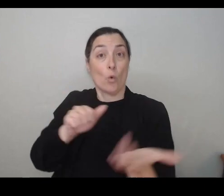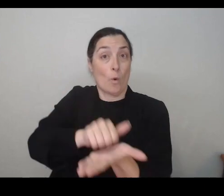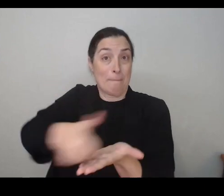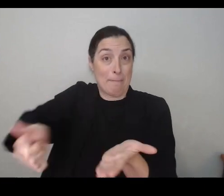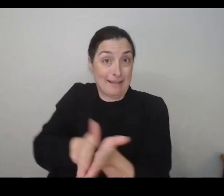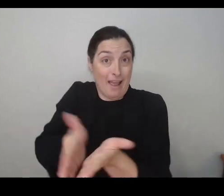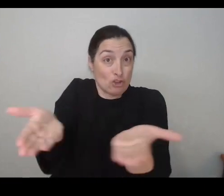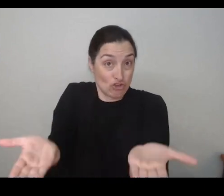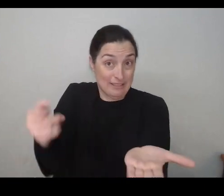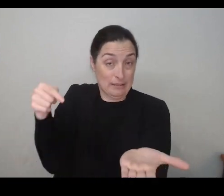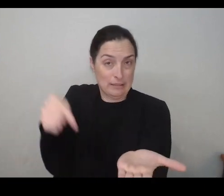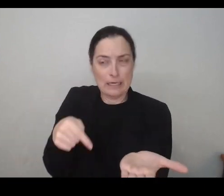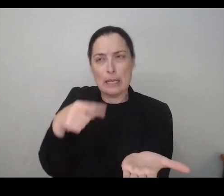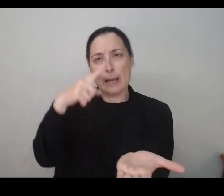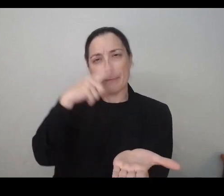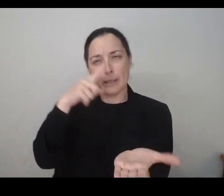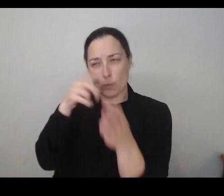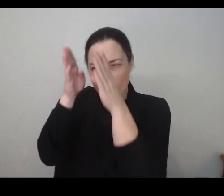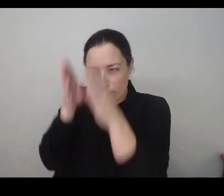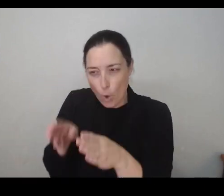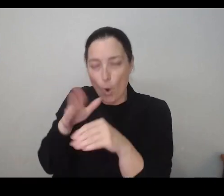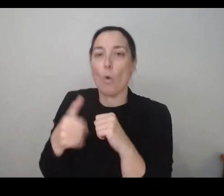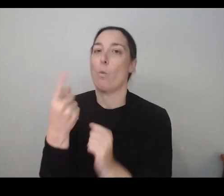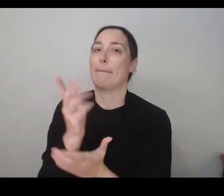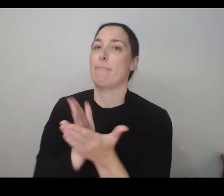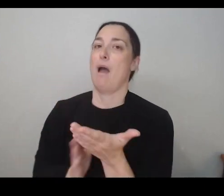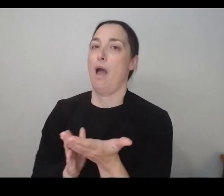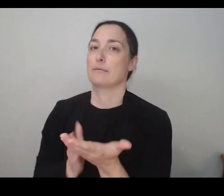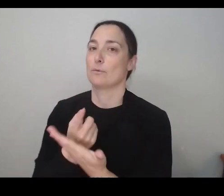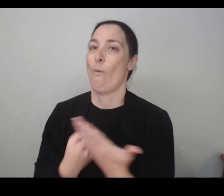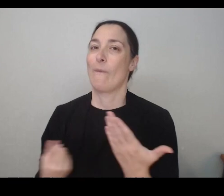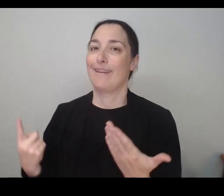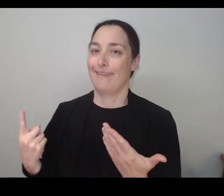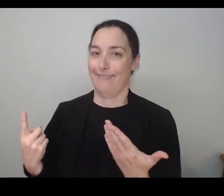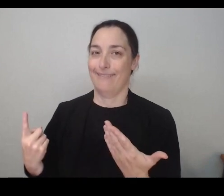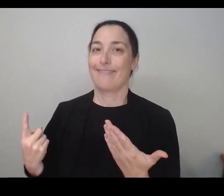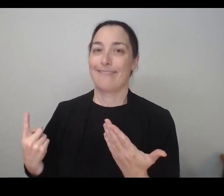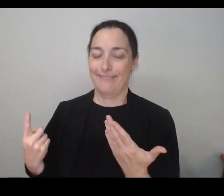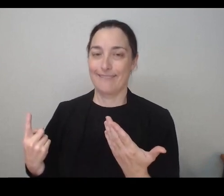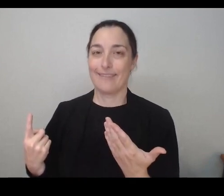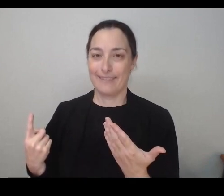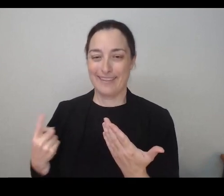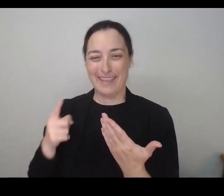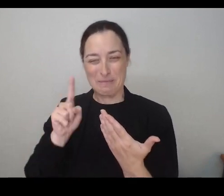people concentrate only on one aspect of his works. But you have to consider everything.